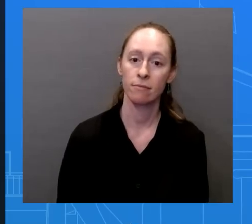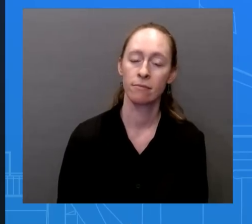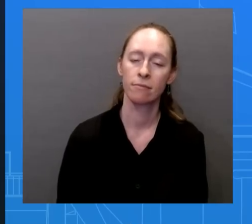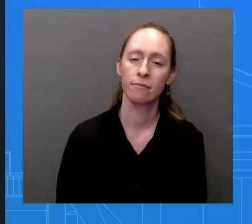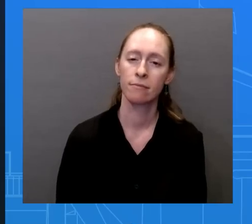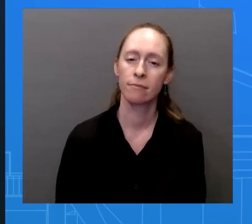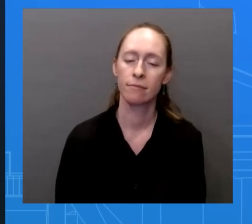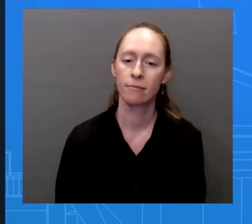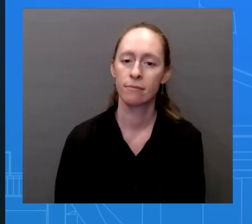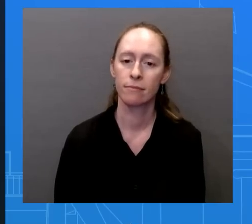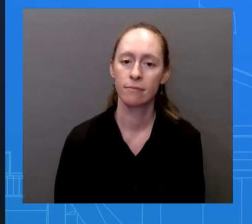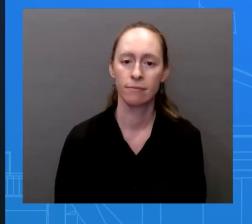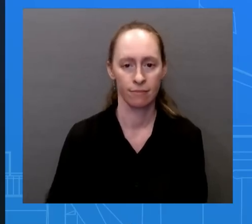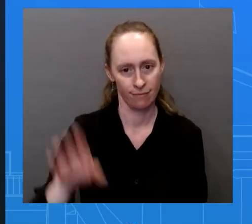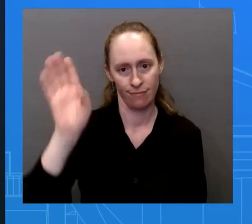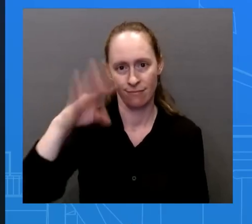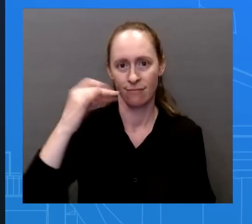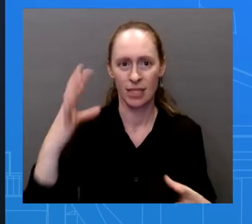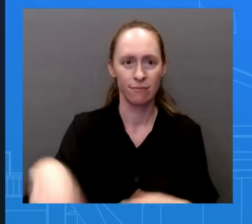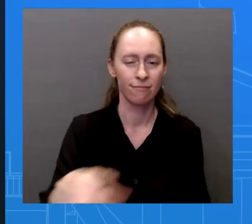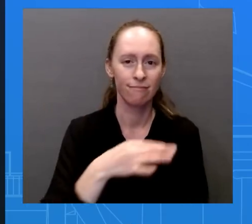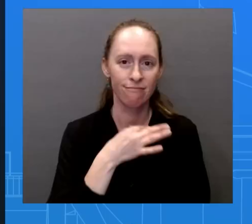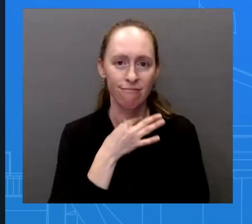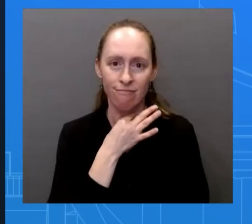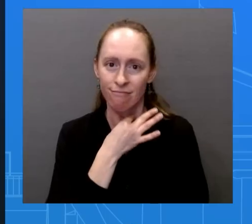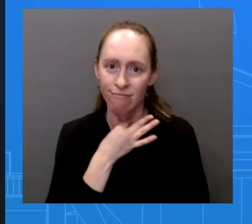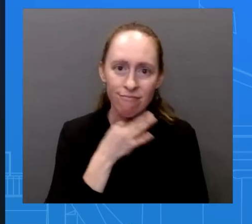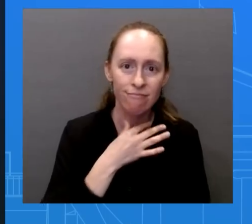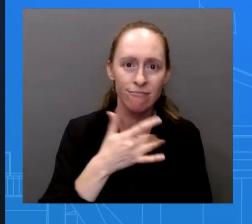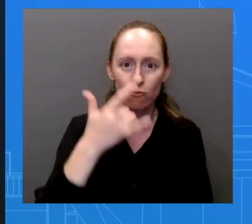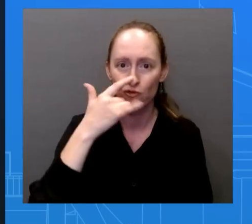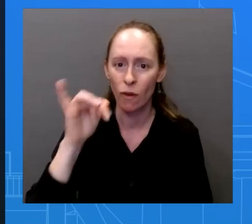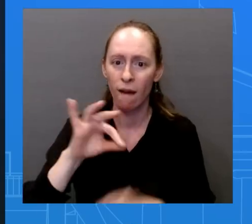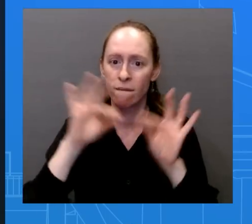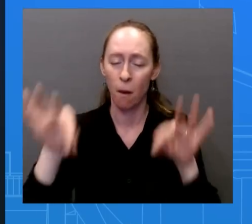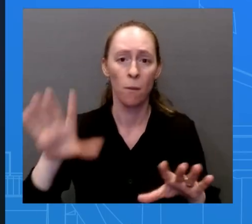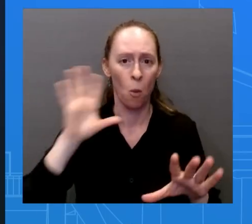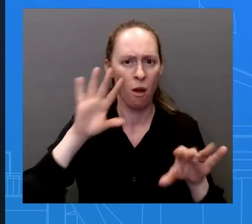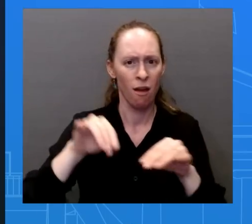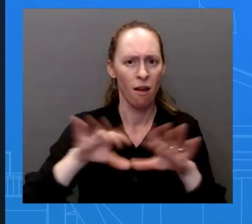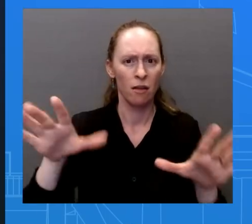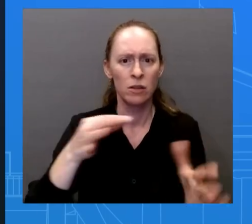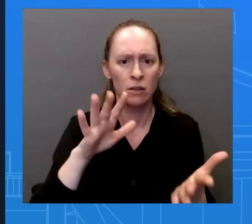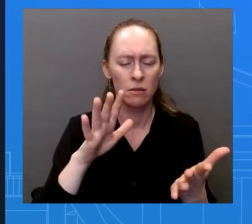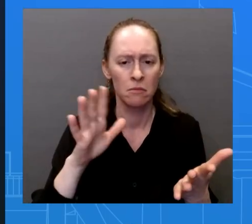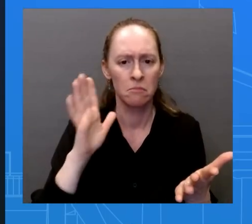about what it would look like, so we did that. So we're trying to be transparent. We're trying to lay out how this process is going to work.